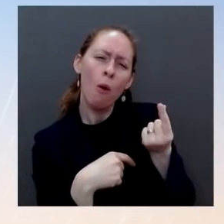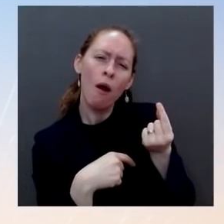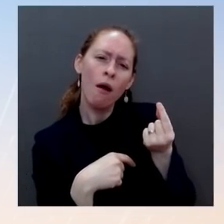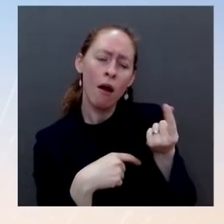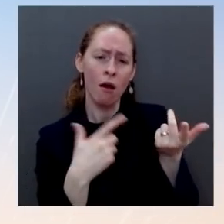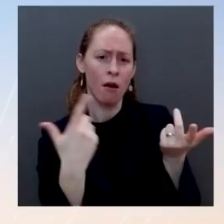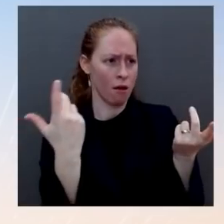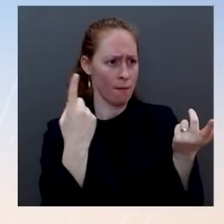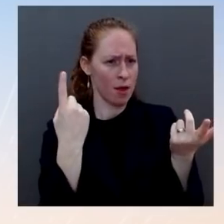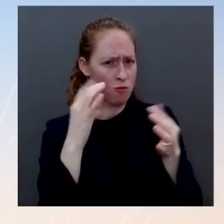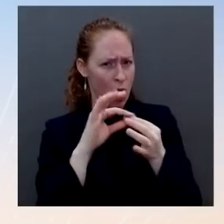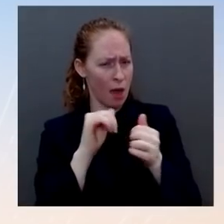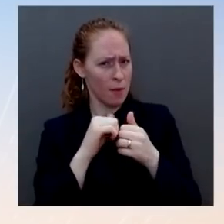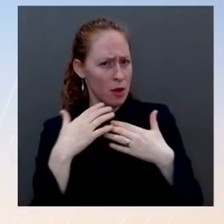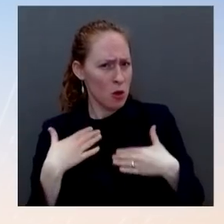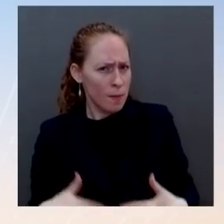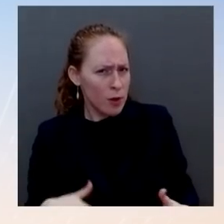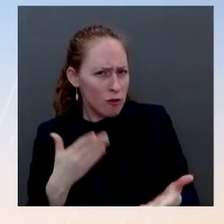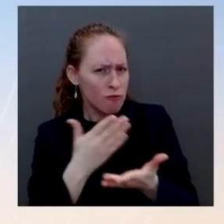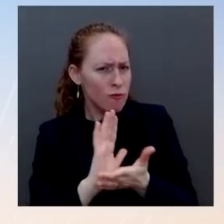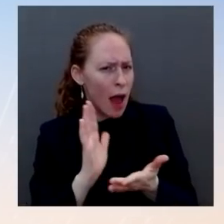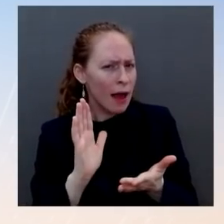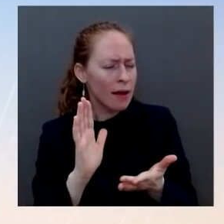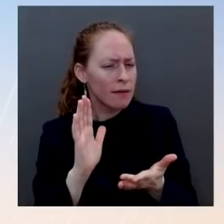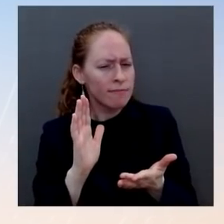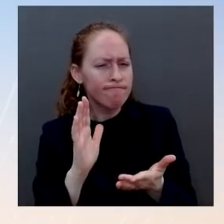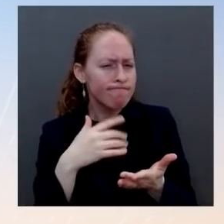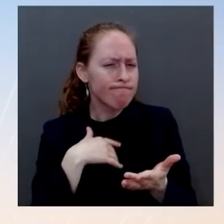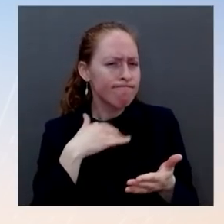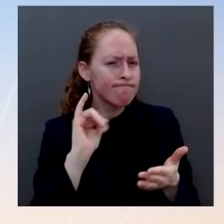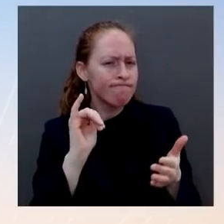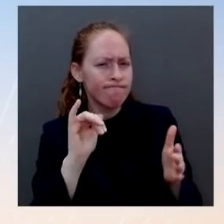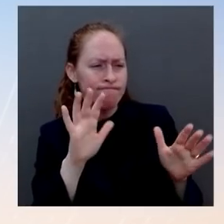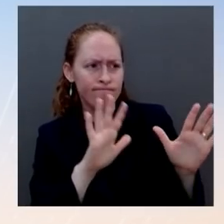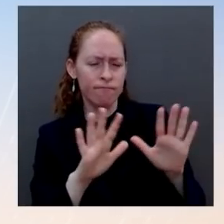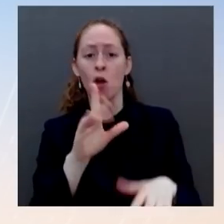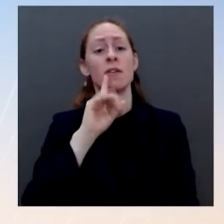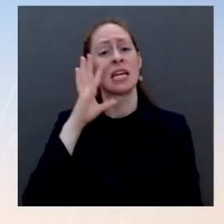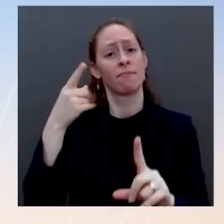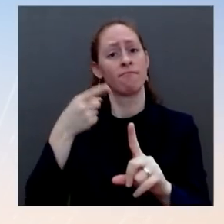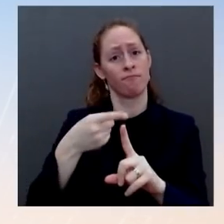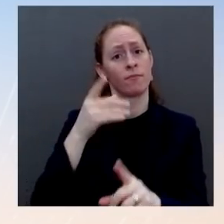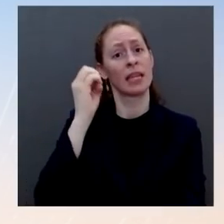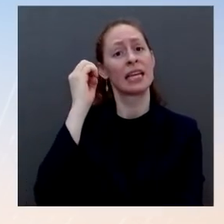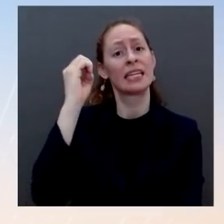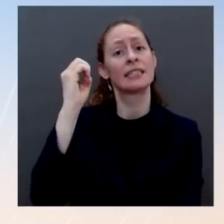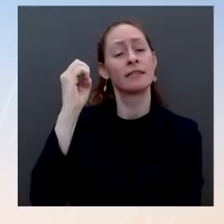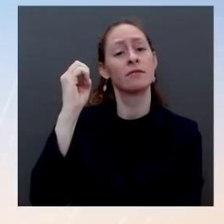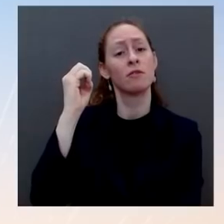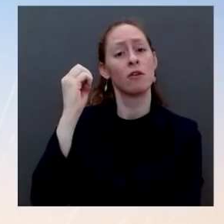and we call on the CSTO collective peacekeeping forces and law enforcement to uphold international human rights obligations